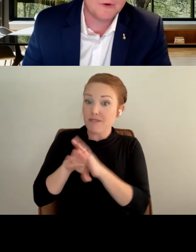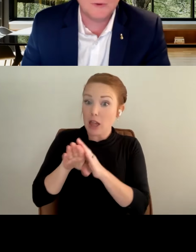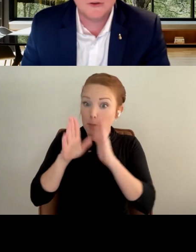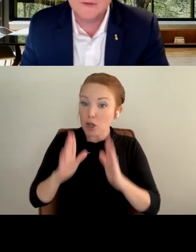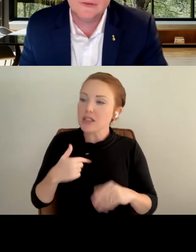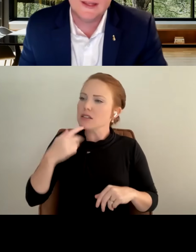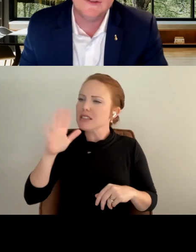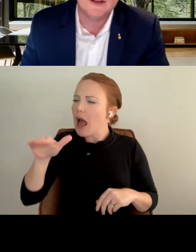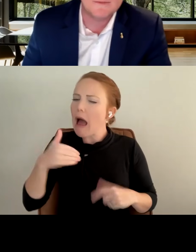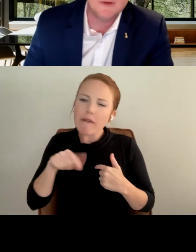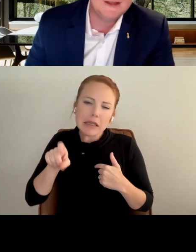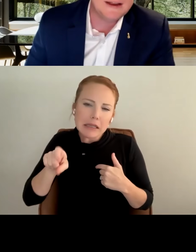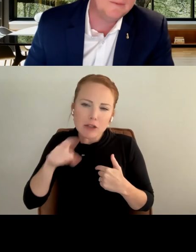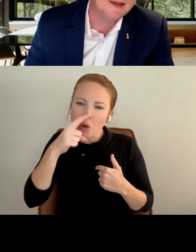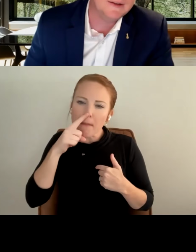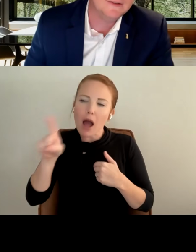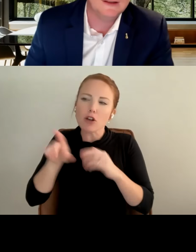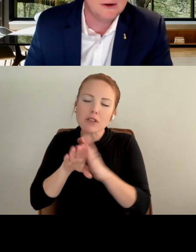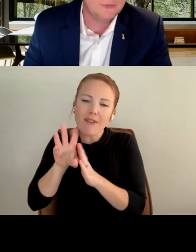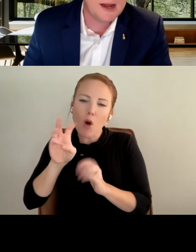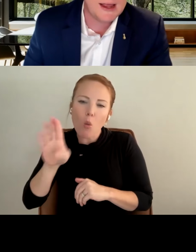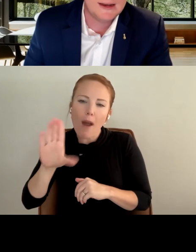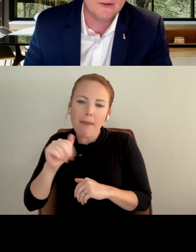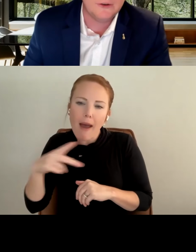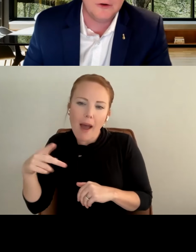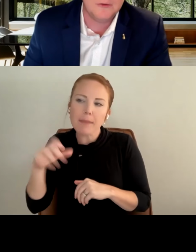could we do these things, could you build me a database here is what I need it to do,